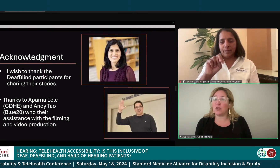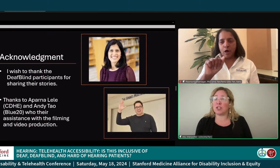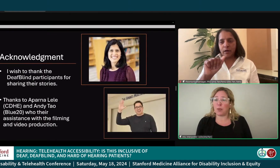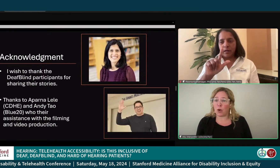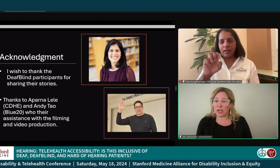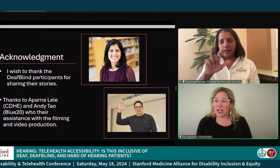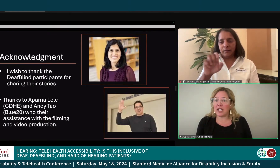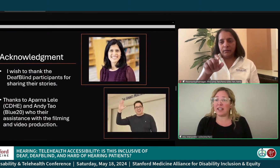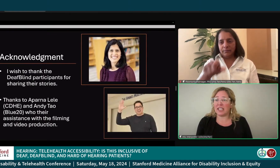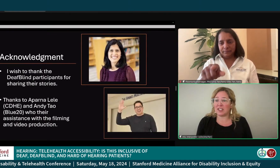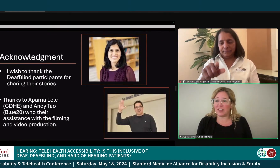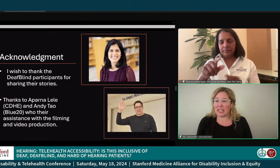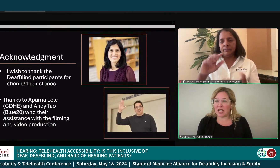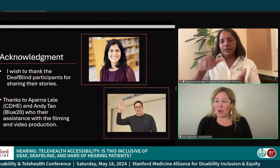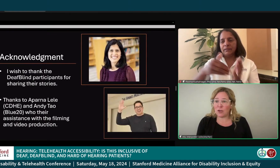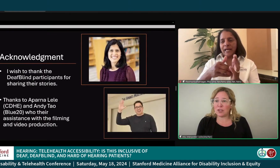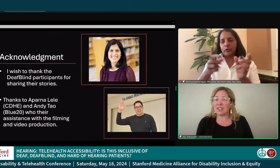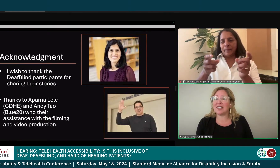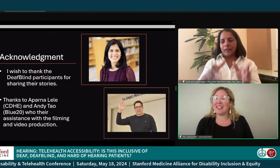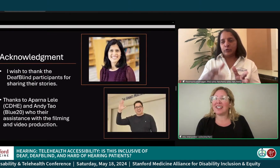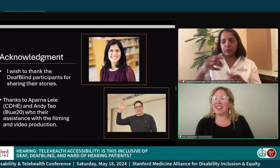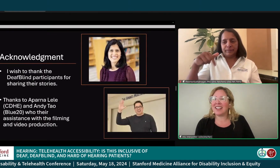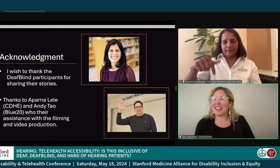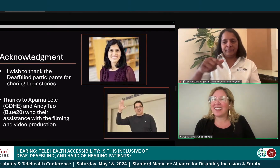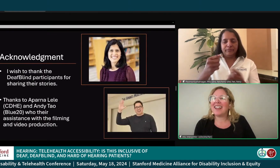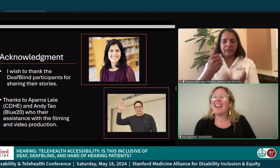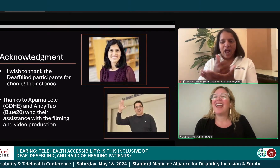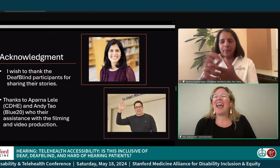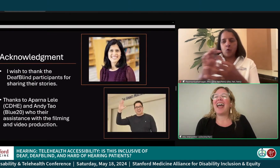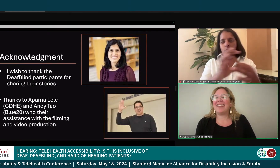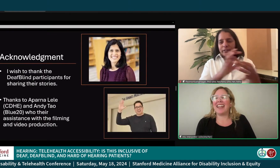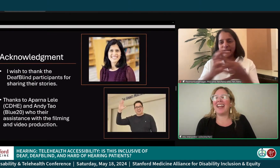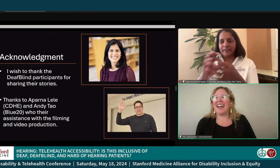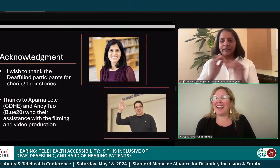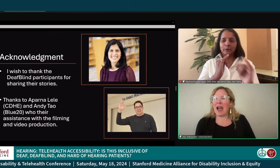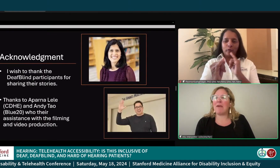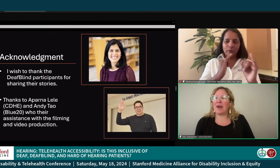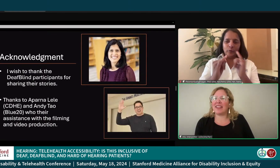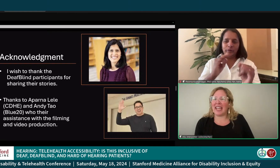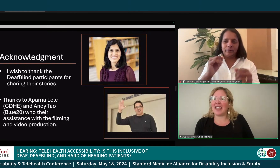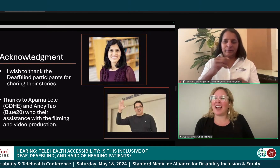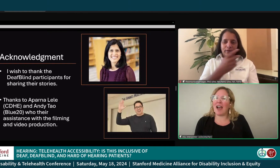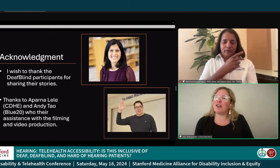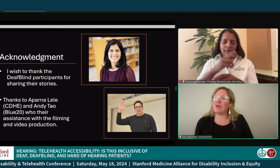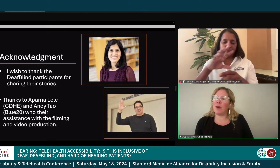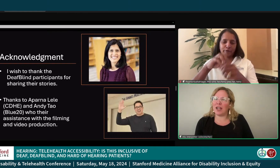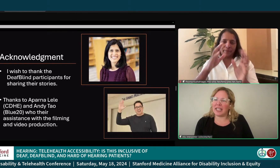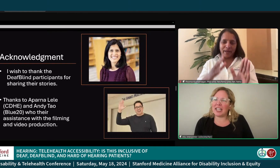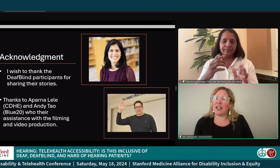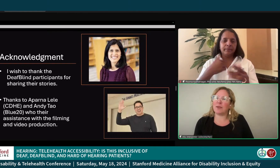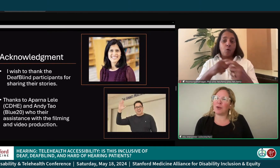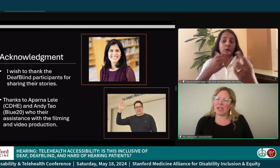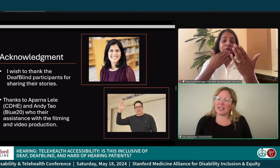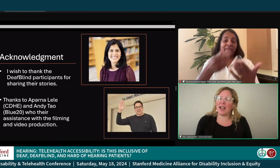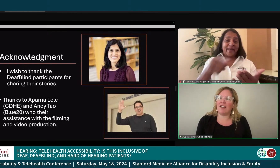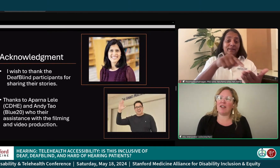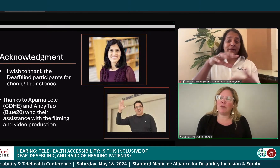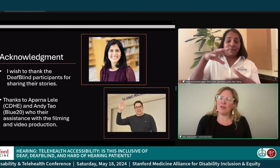who supported these videos. I wanna thank everyone here at the Protactile movement